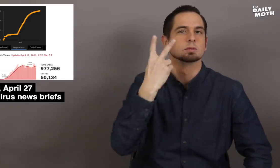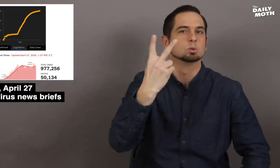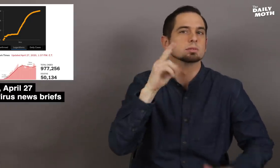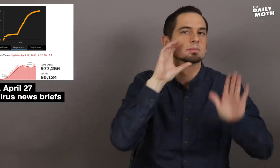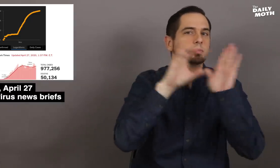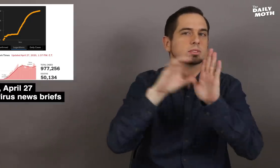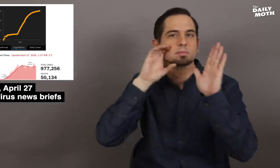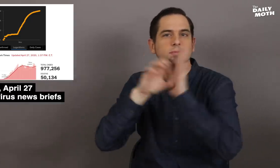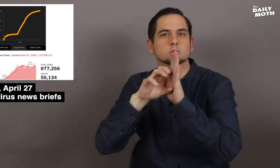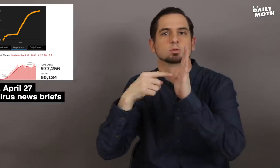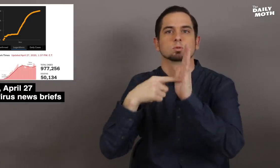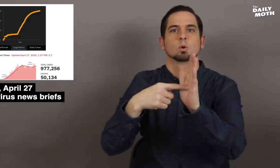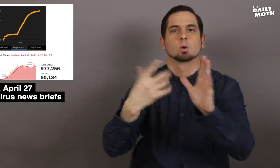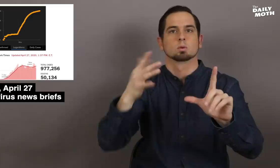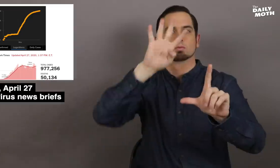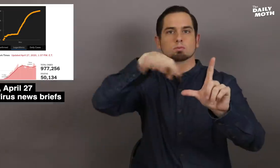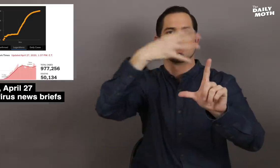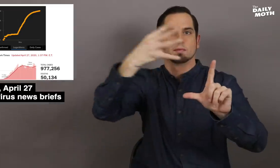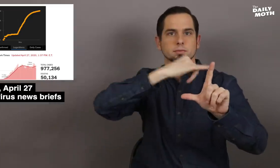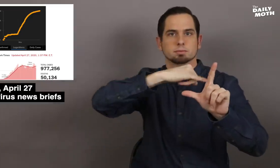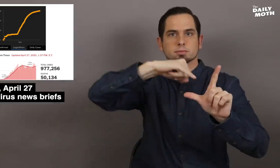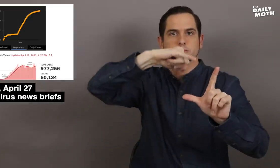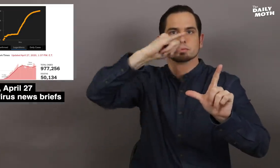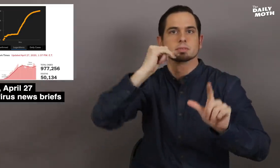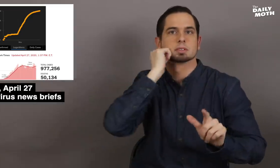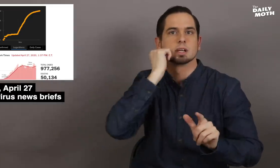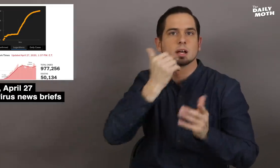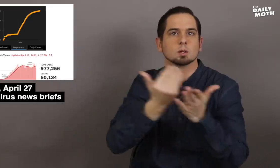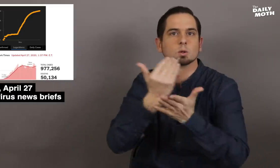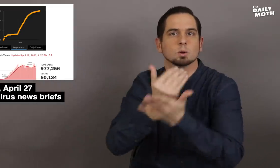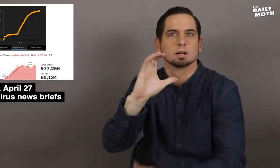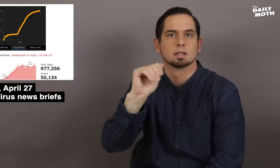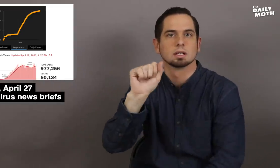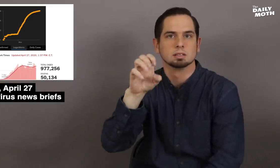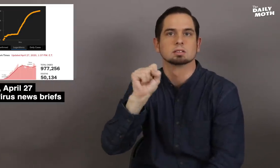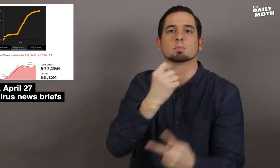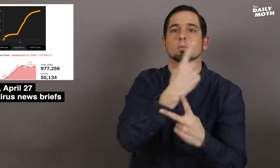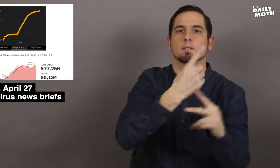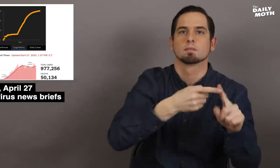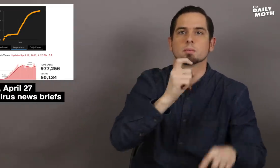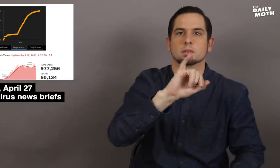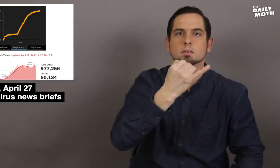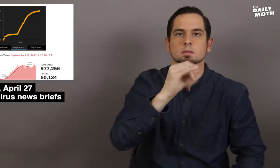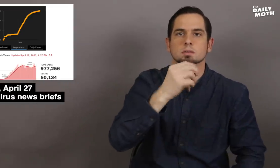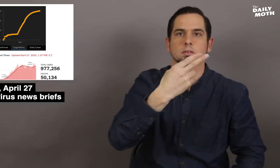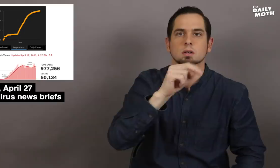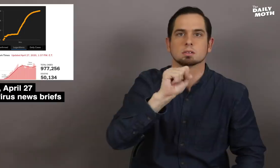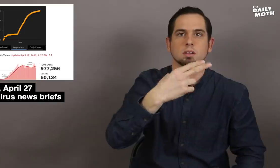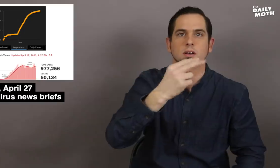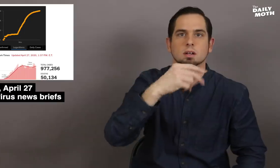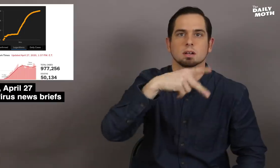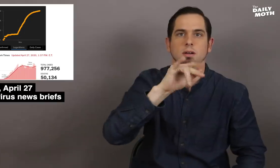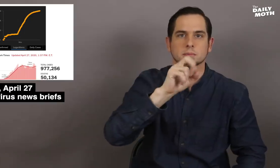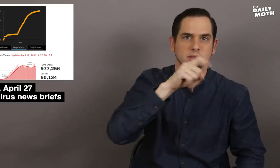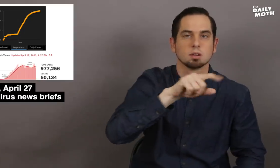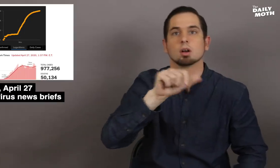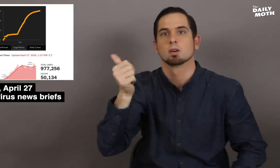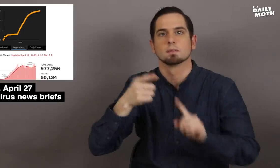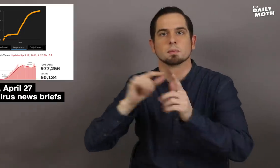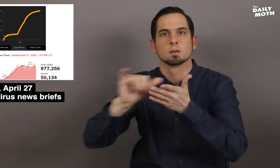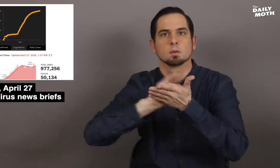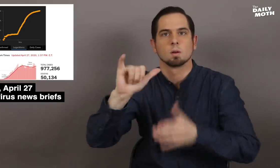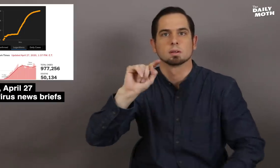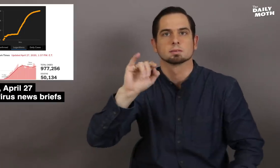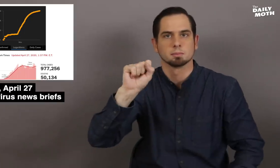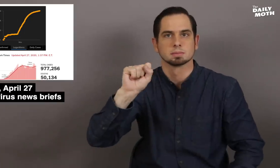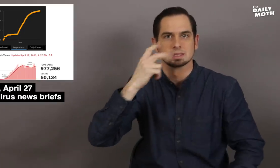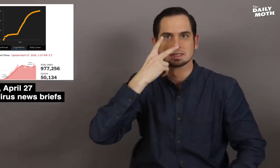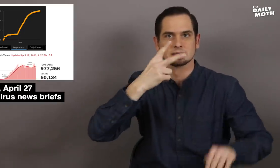Here are two images that shows a graphic of daily new cases.